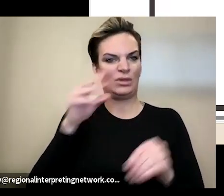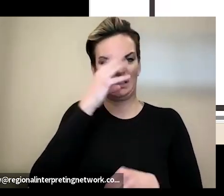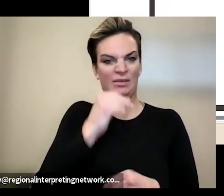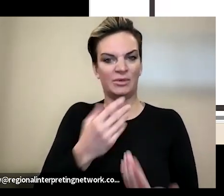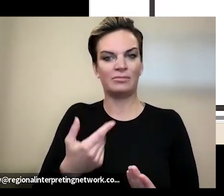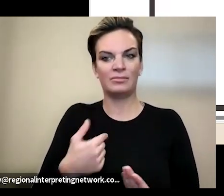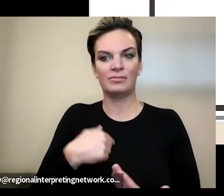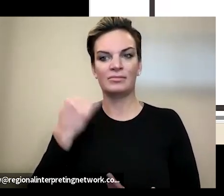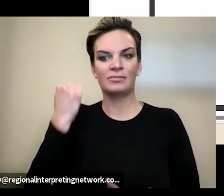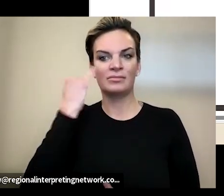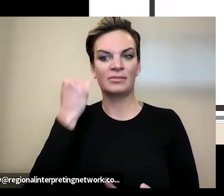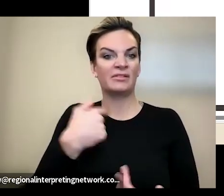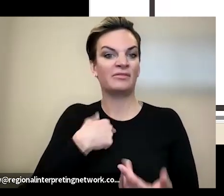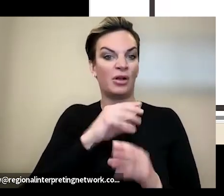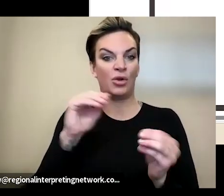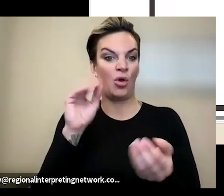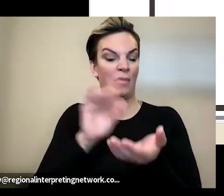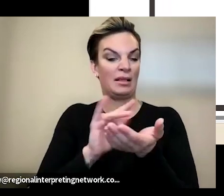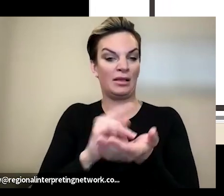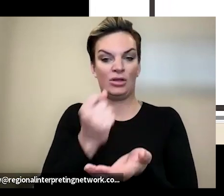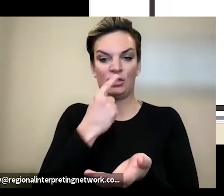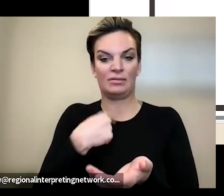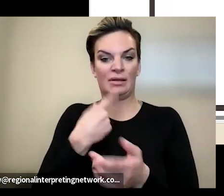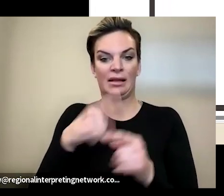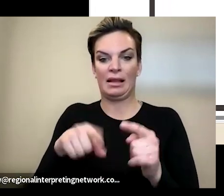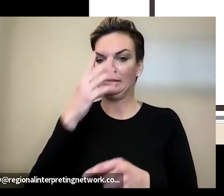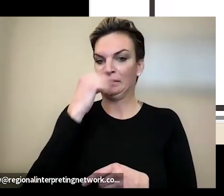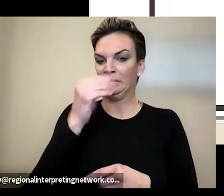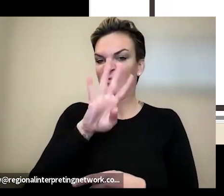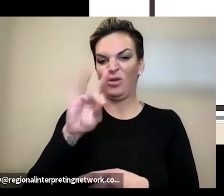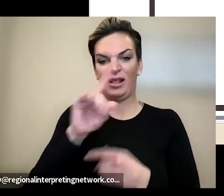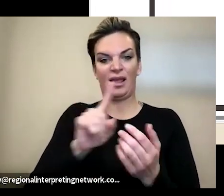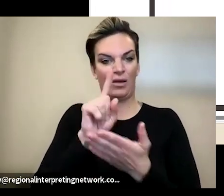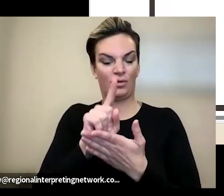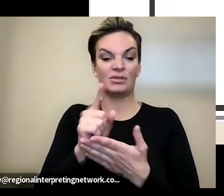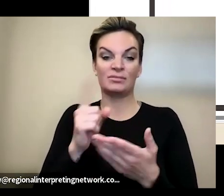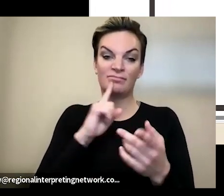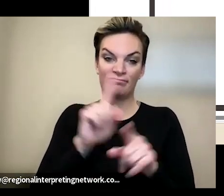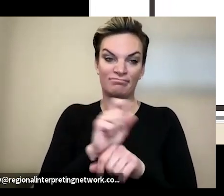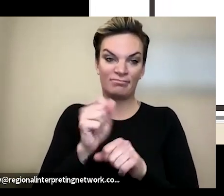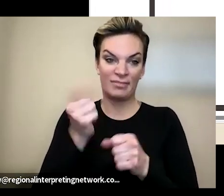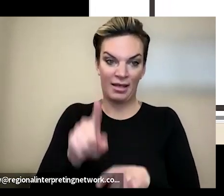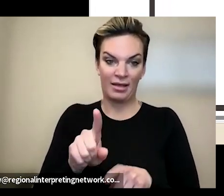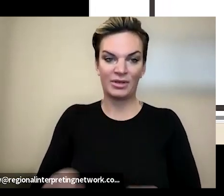I don't sleep for 48 hours, I'm up for two days. It's happened multiple times in that